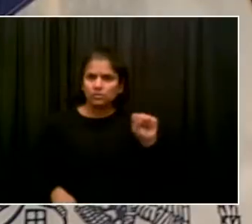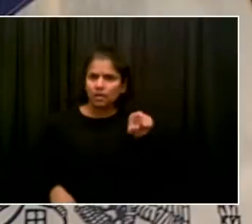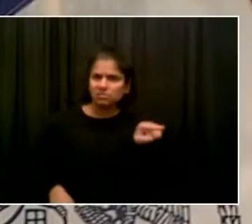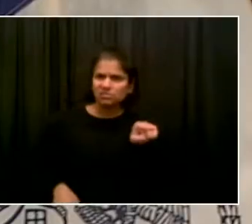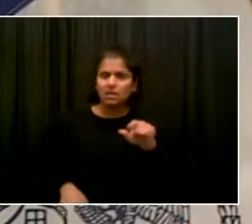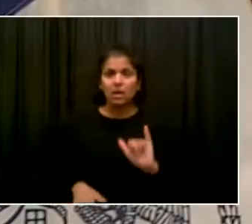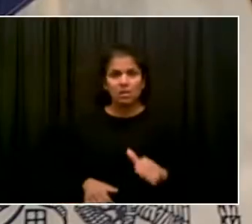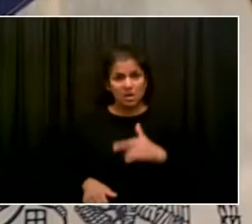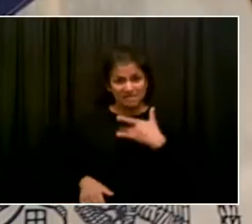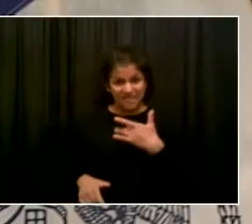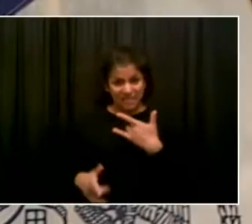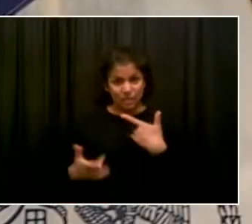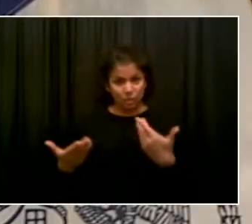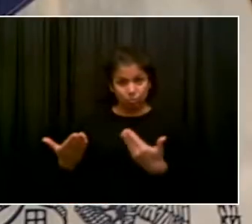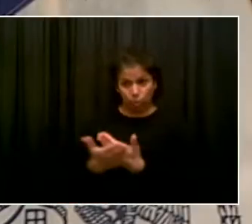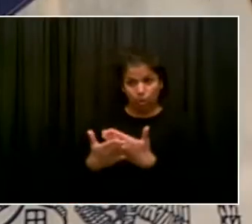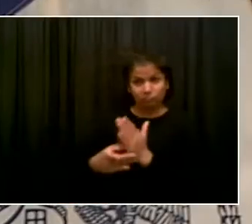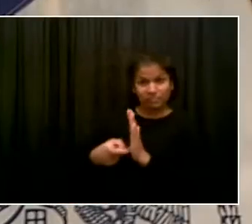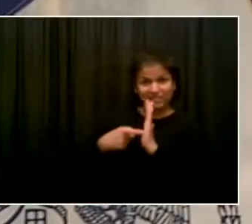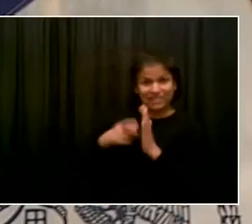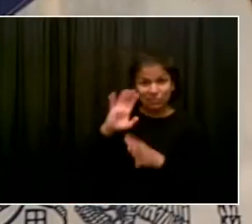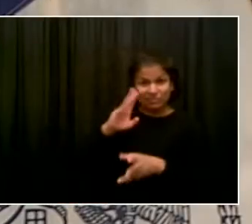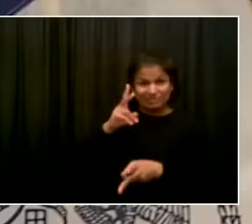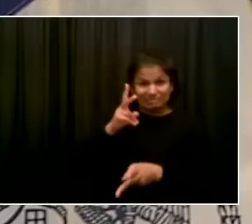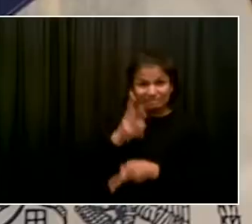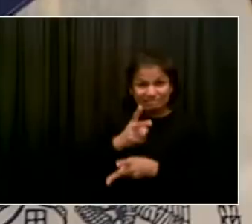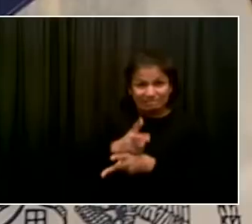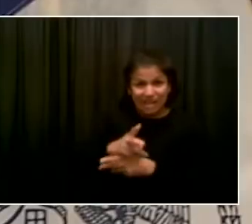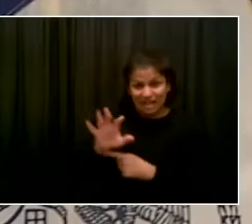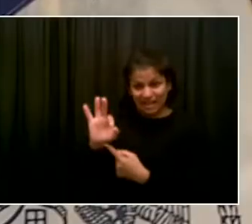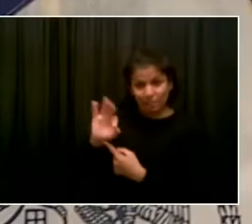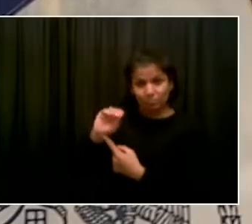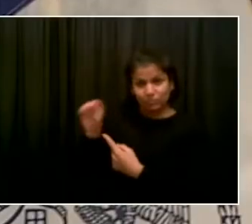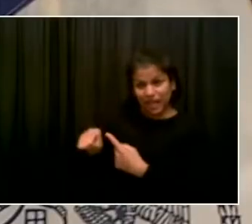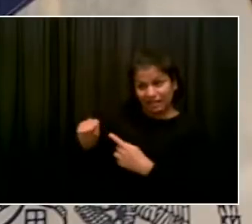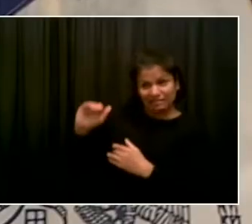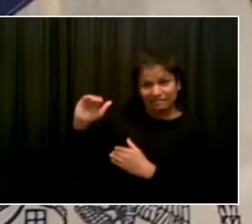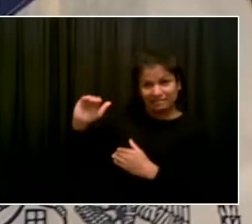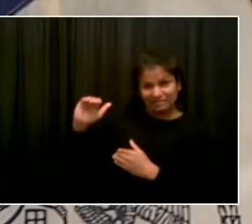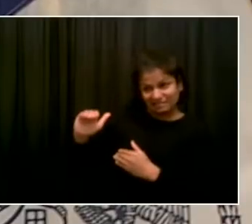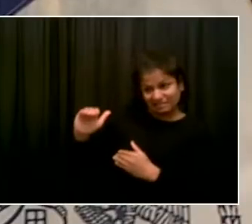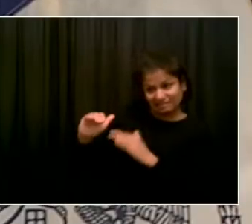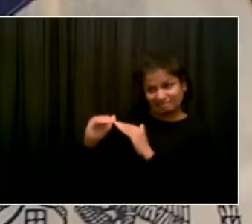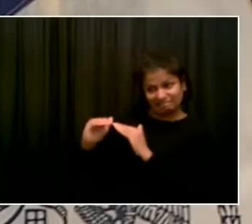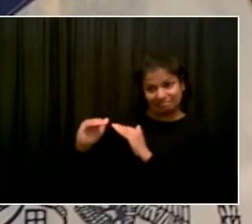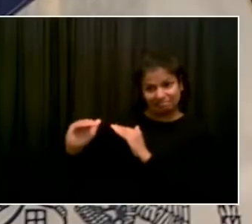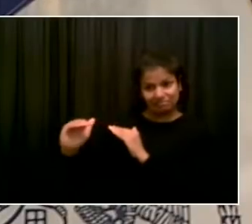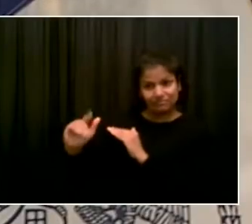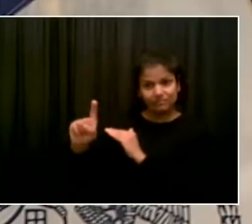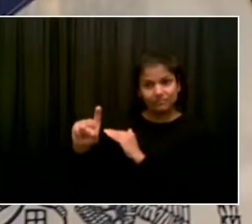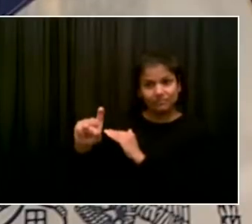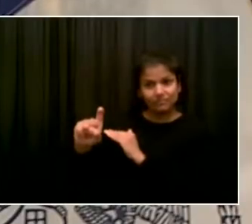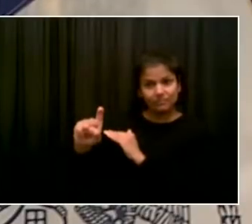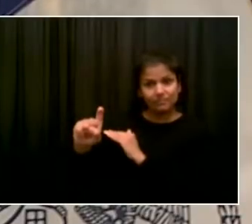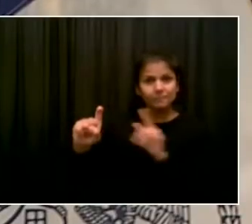PARTS IN THE STATE AND WHAT ROLE DID THE MANDATES PLAY IN KEEPING IT THAT